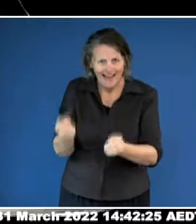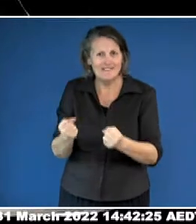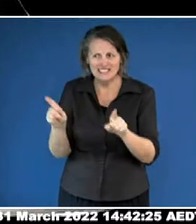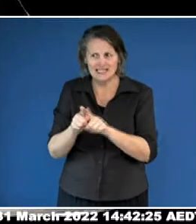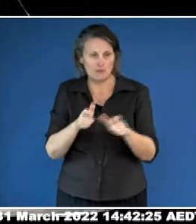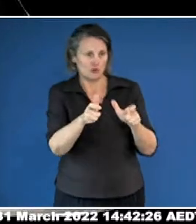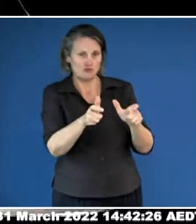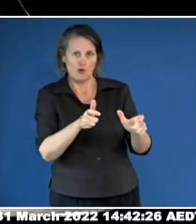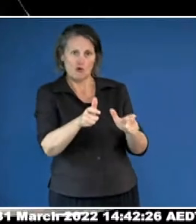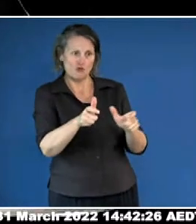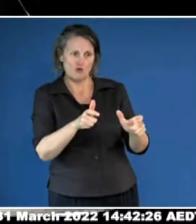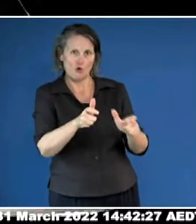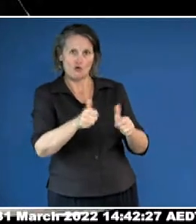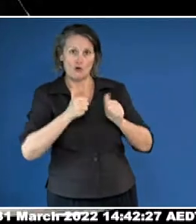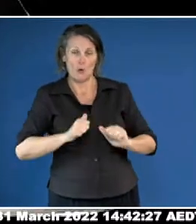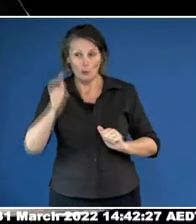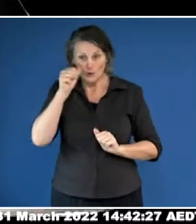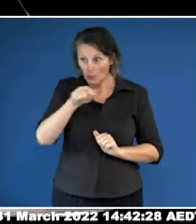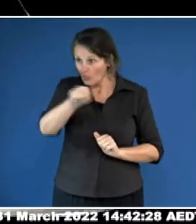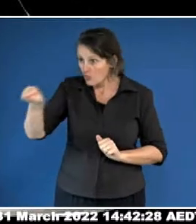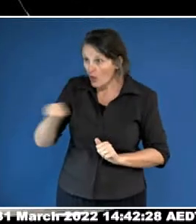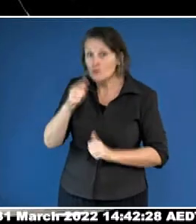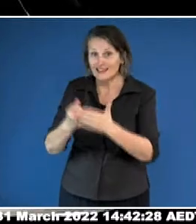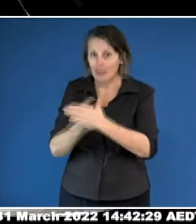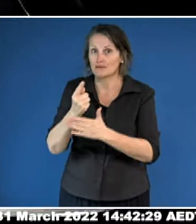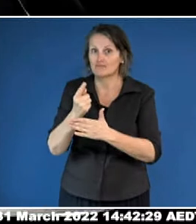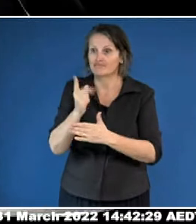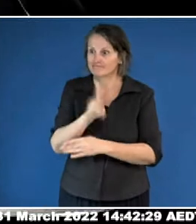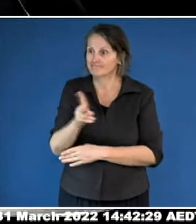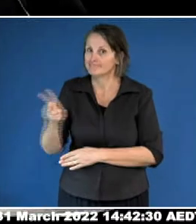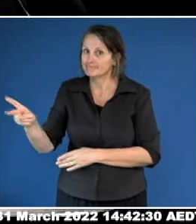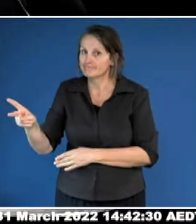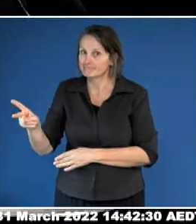settings, restrictive practices are often used with ambivalence.